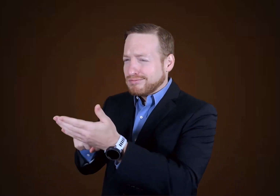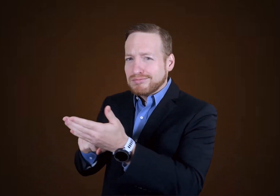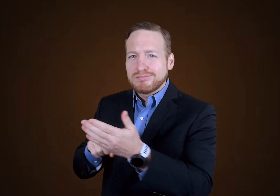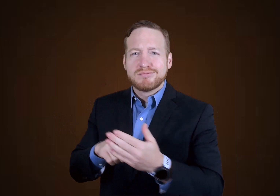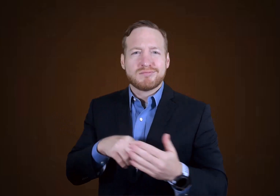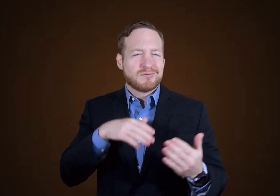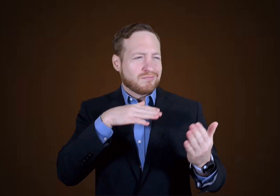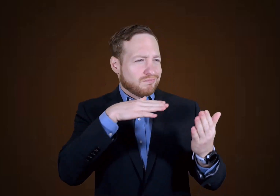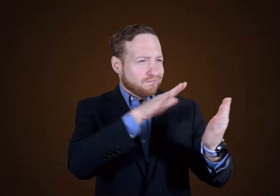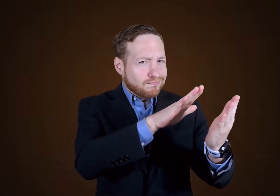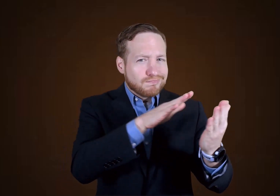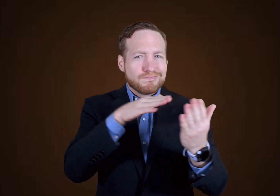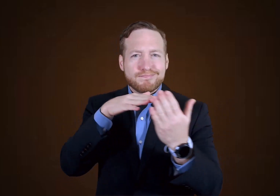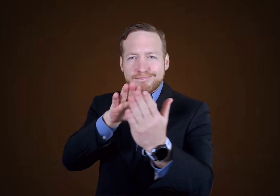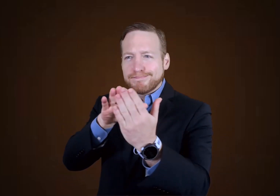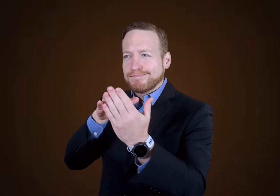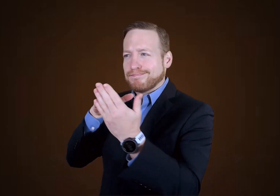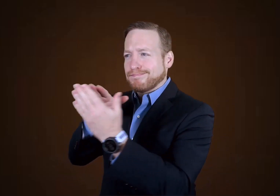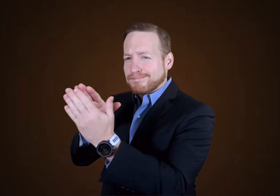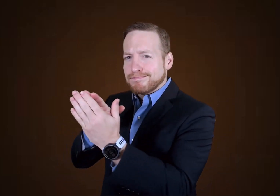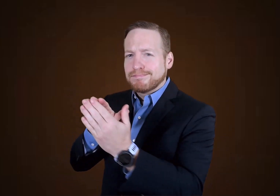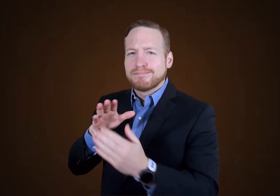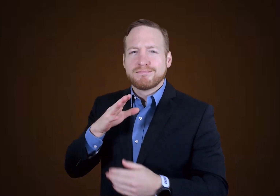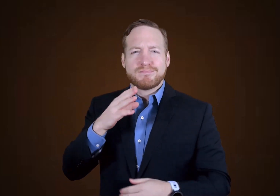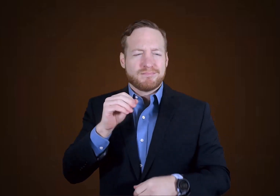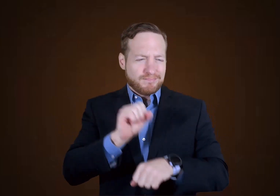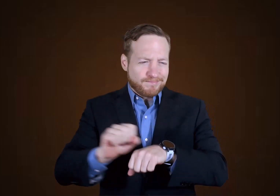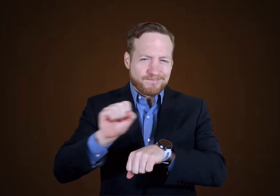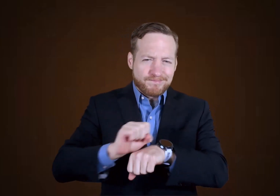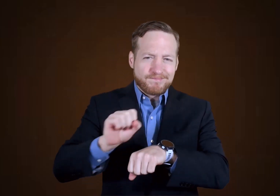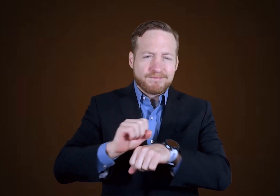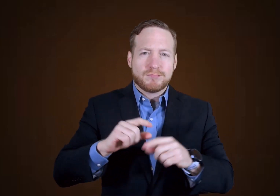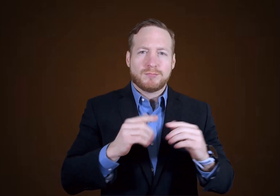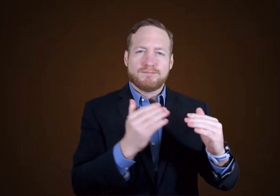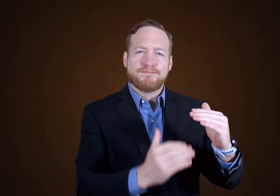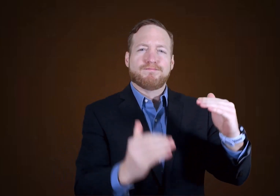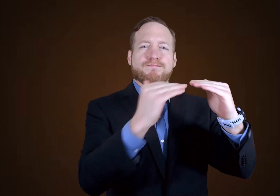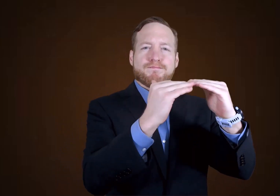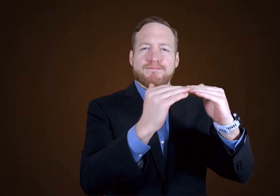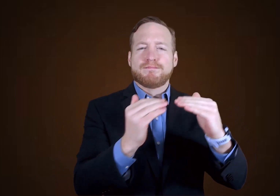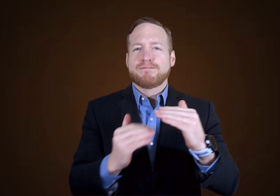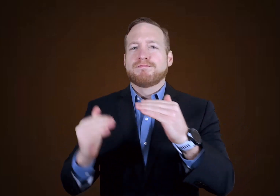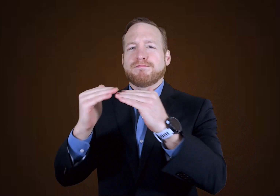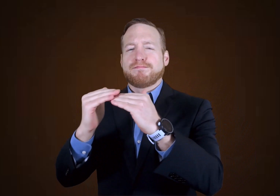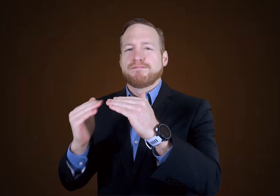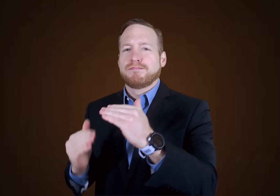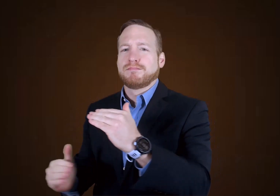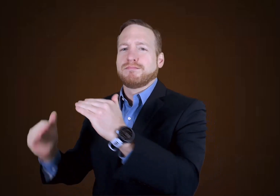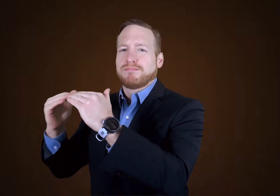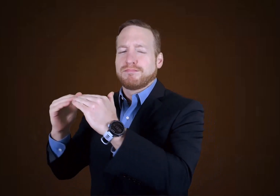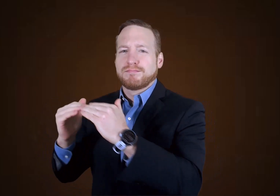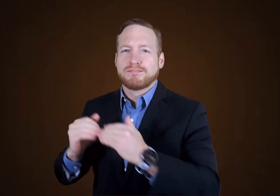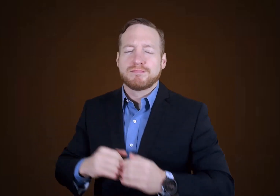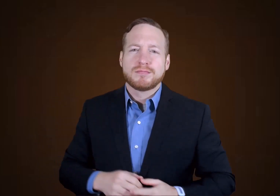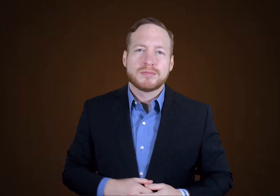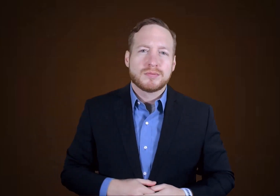need to learn to recognize these disparities and confront them it takes a lot of work to create